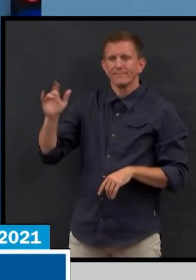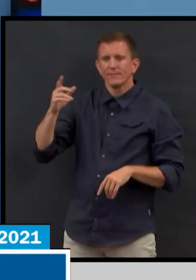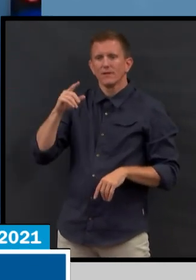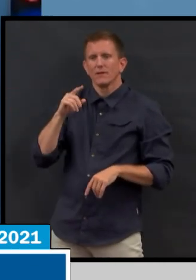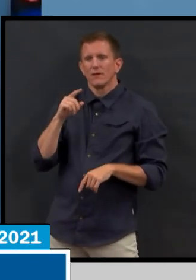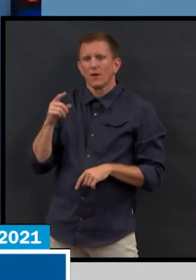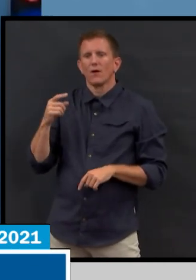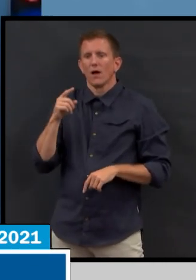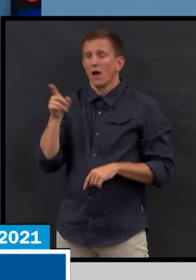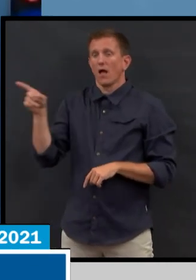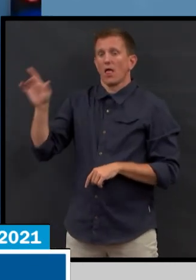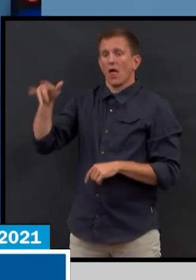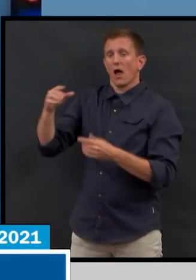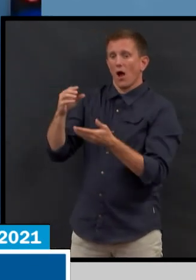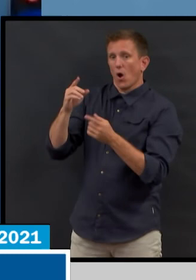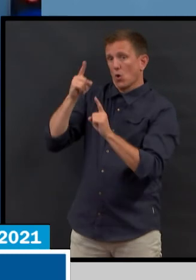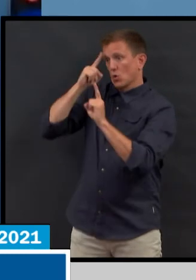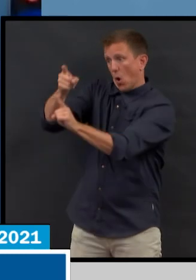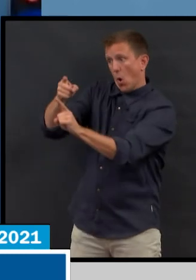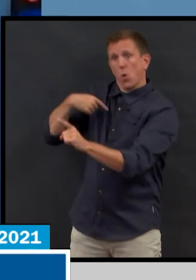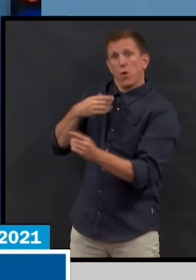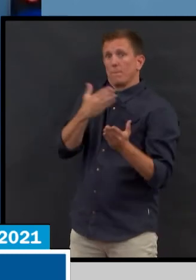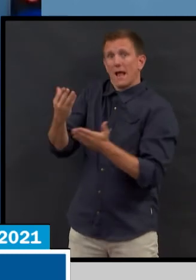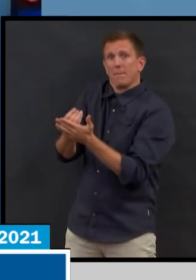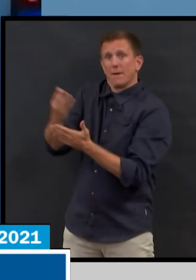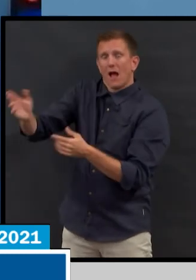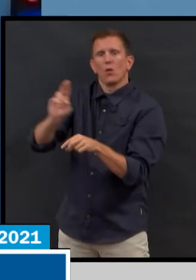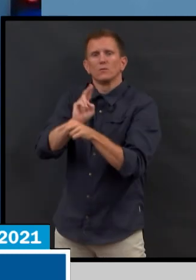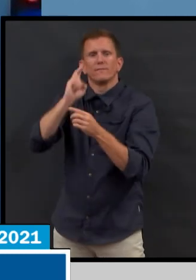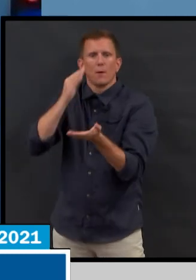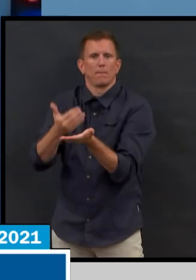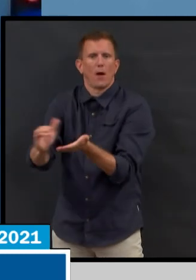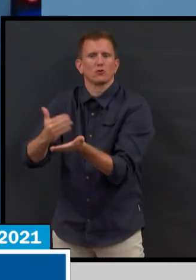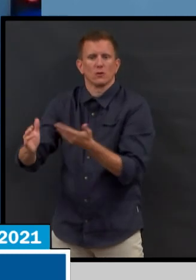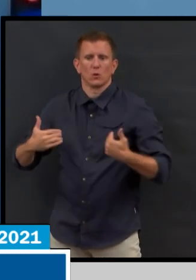and there's a visioning process that's happening now the steering committee meetings our public for